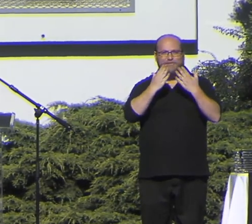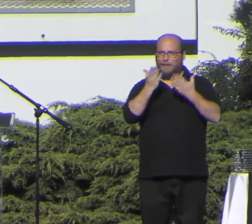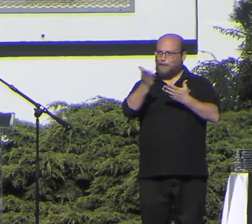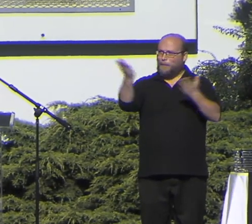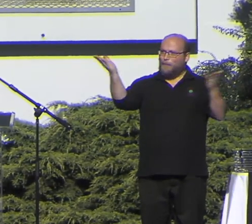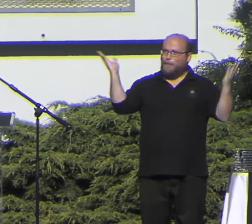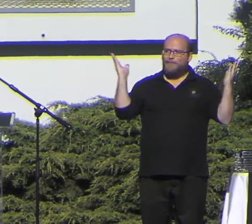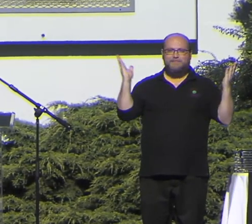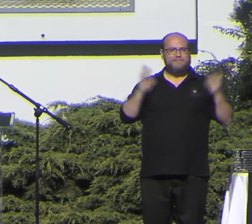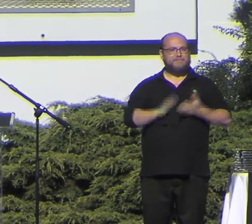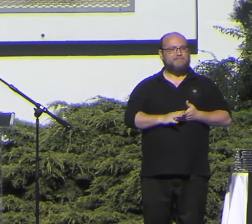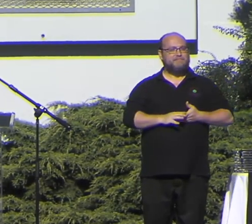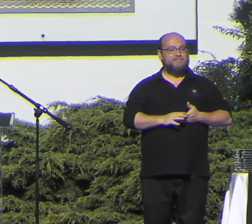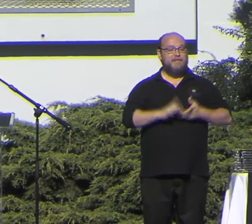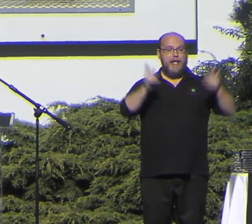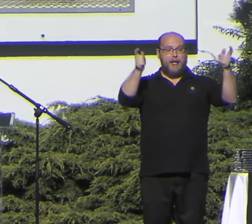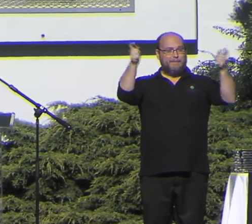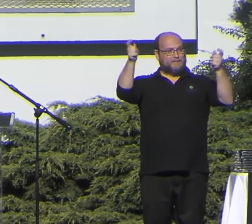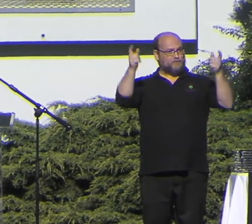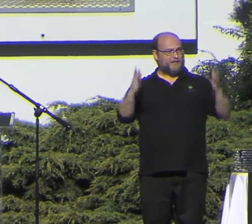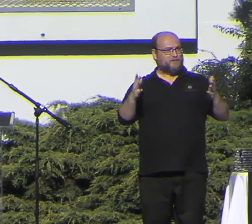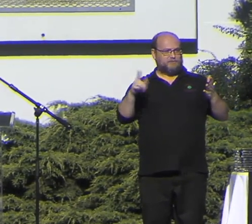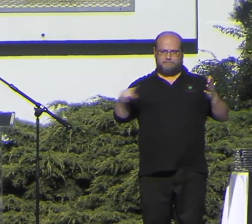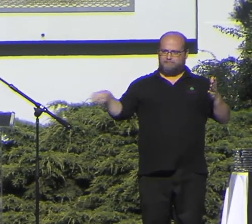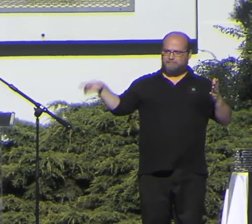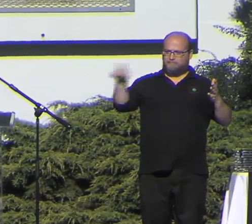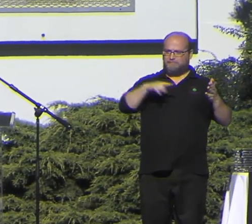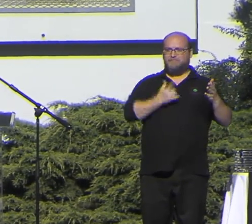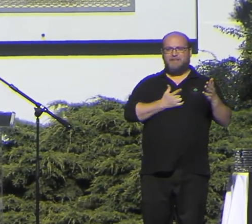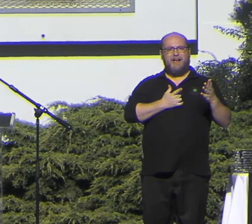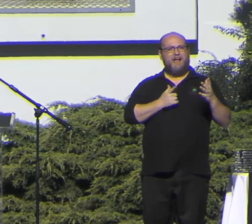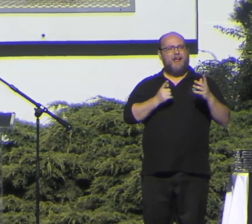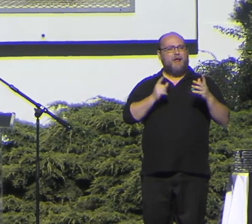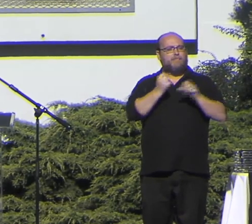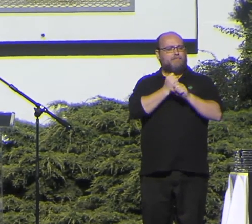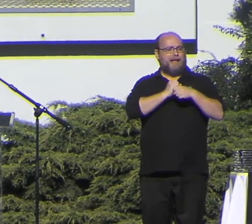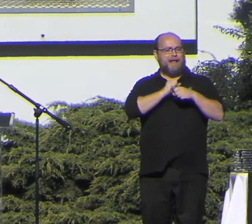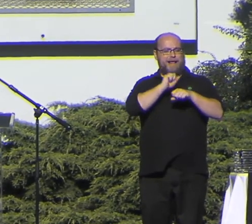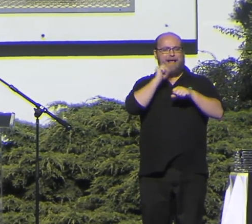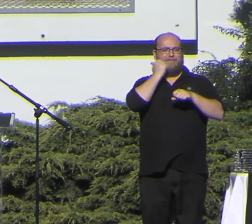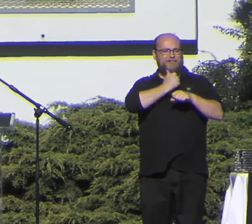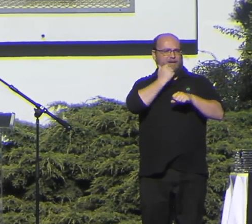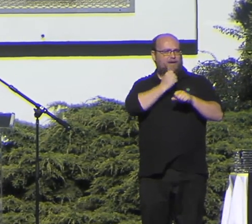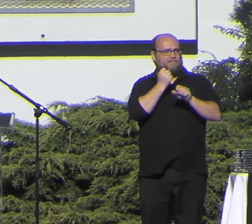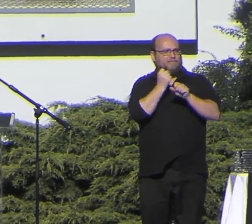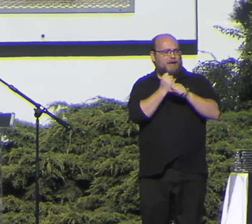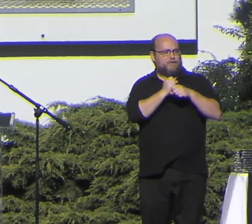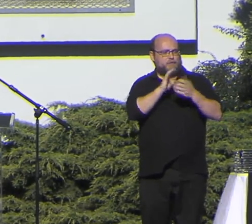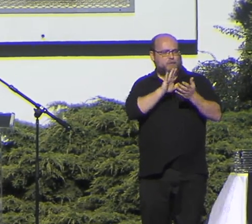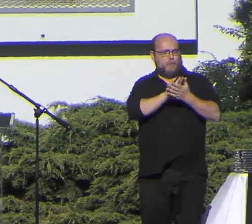Thank you to the administration working every day to make the school the best it can be. Who had to organize and completely reimagine